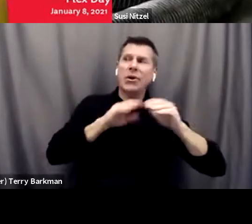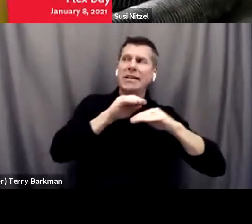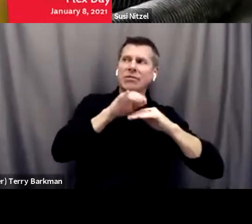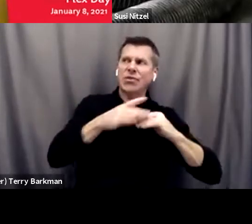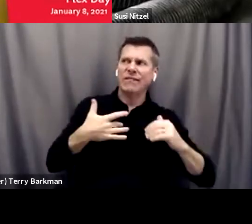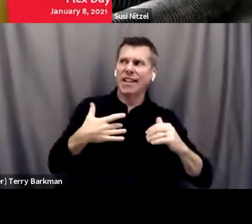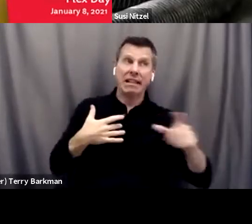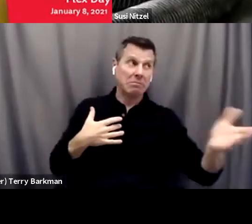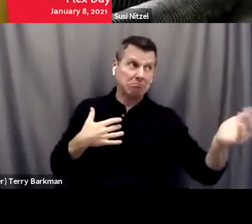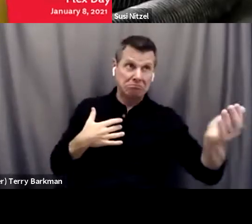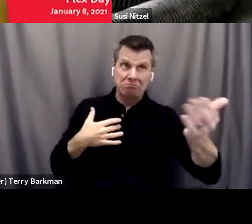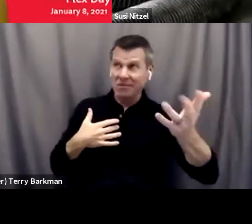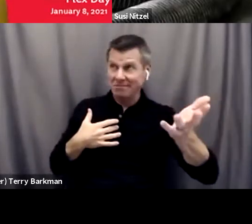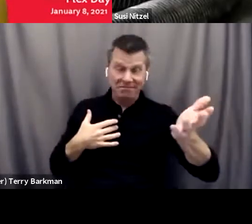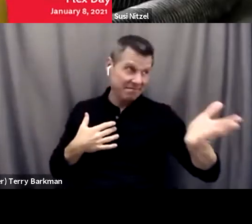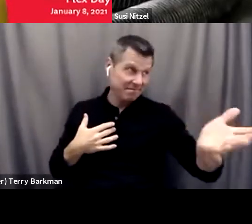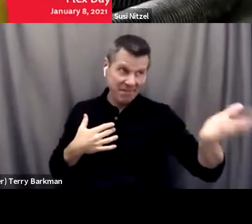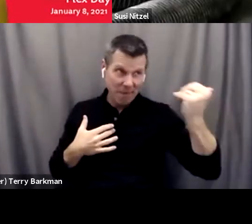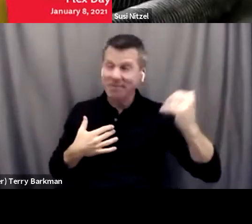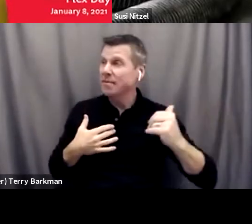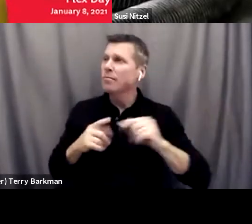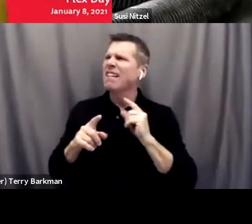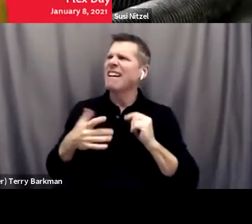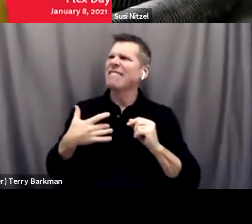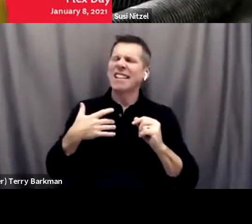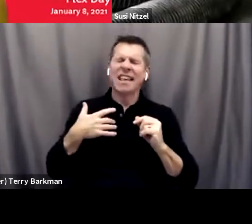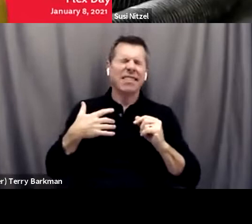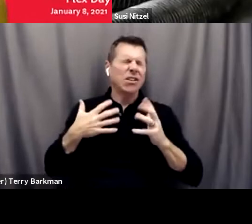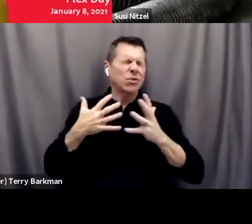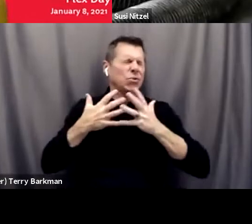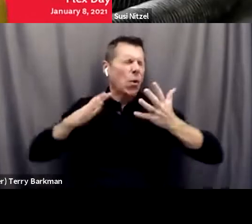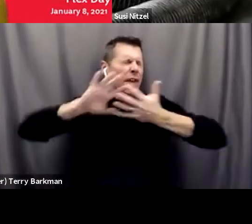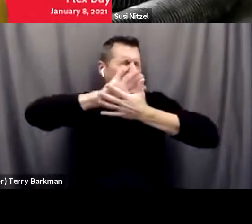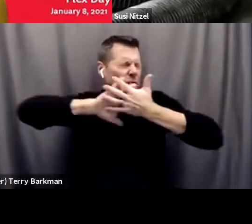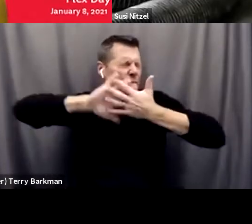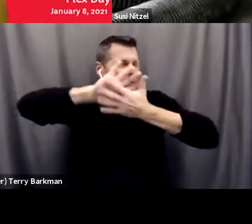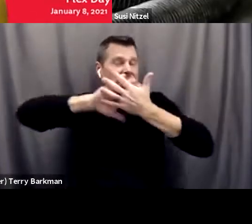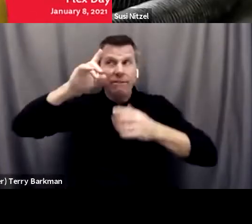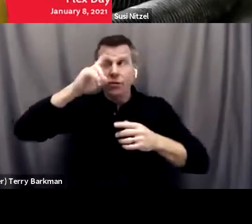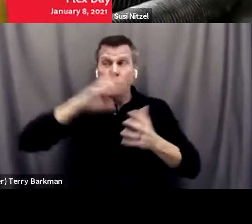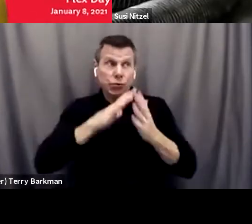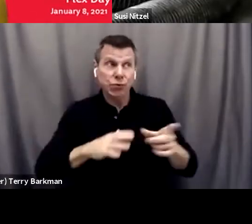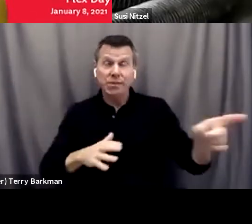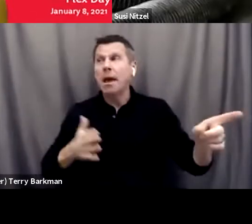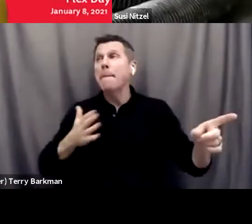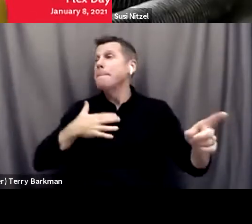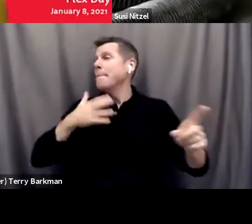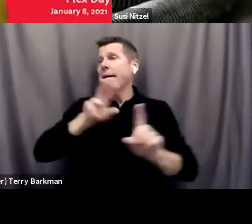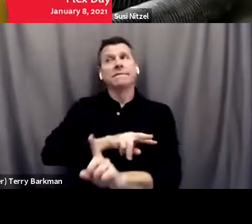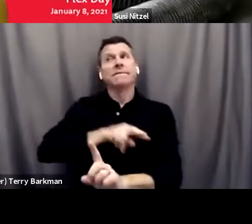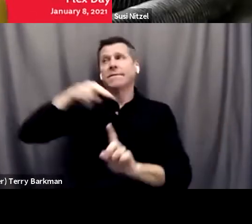they want to chime in. I feel like this sounds so confusing for students. That's just from my vantage point, because I know that